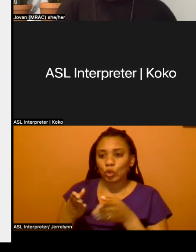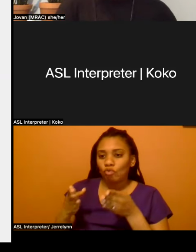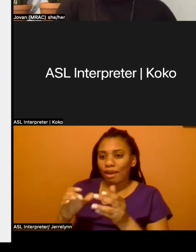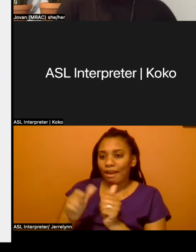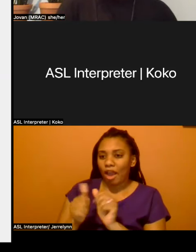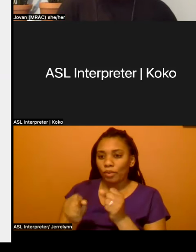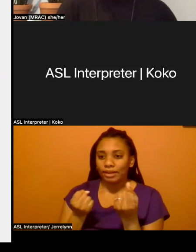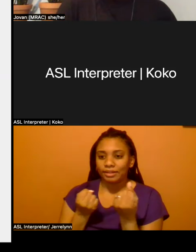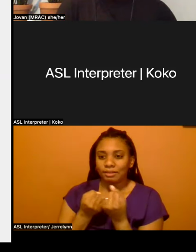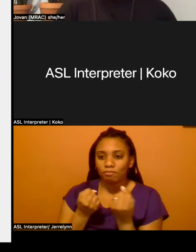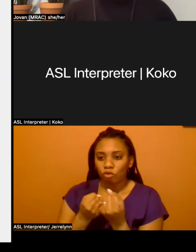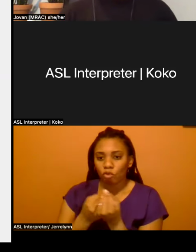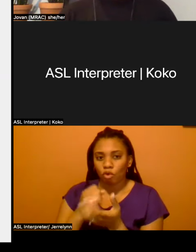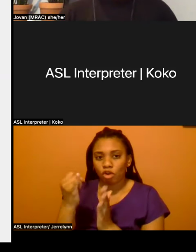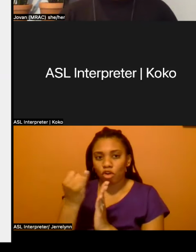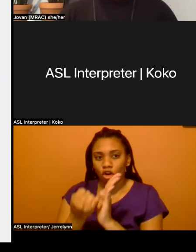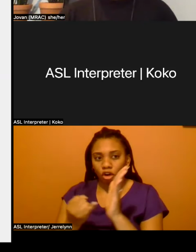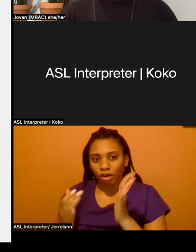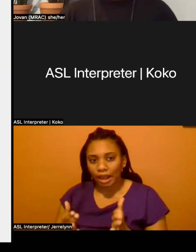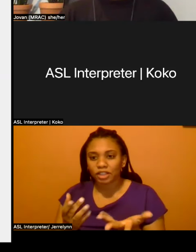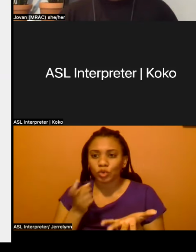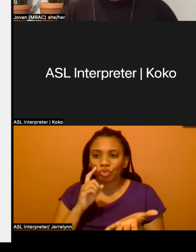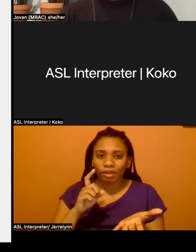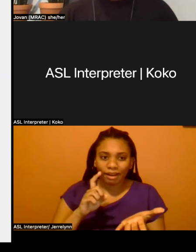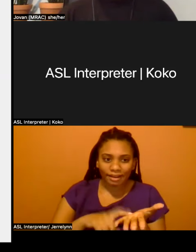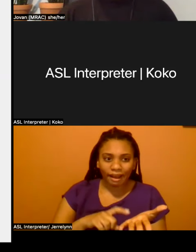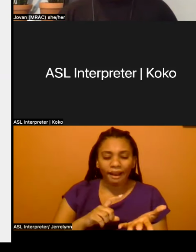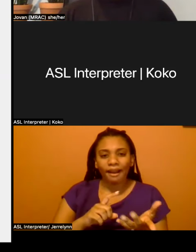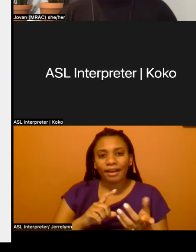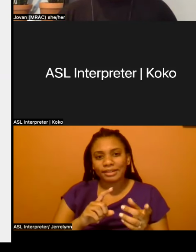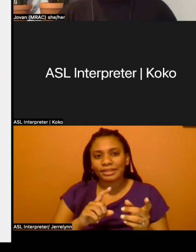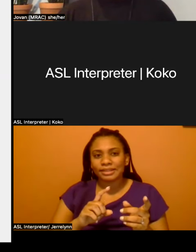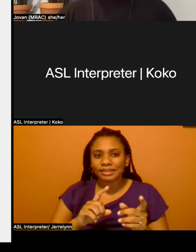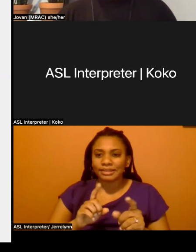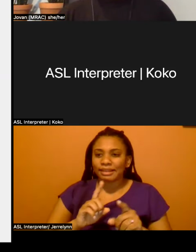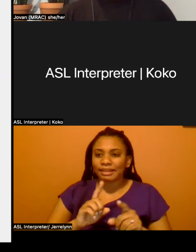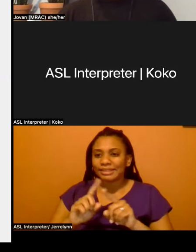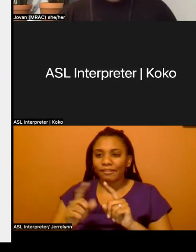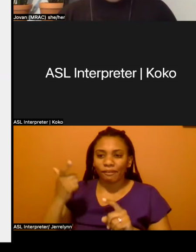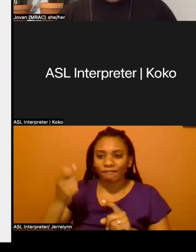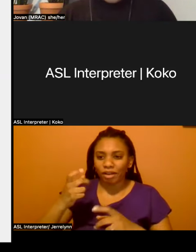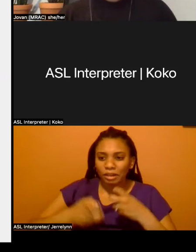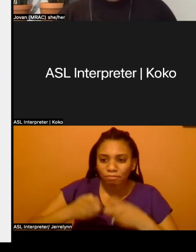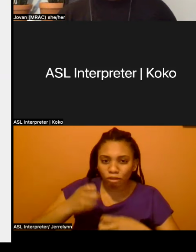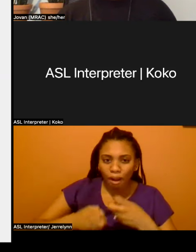MRAC recognizes the disparities in funding structures, and understands that decision making processes